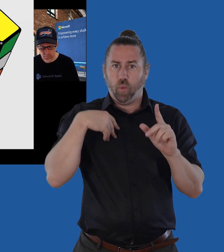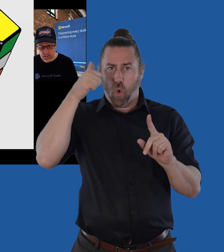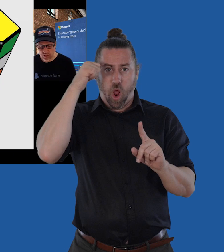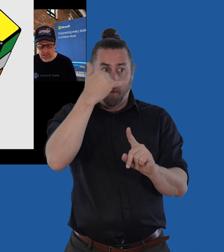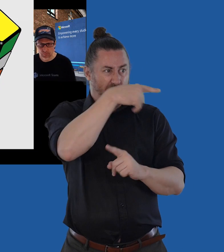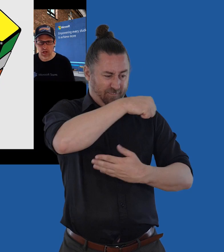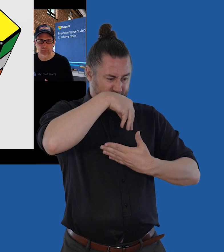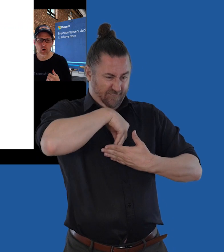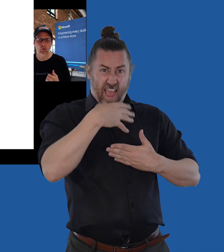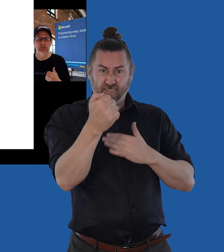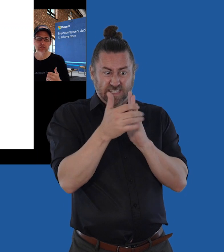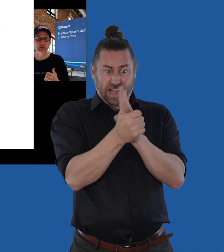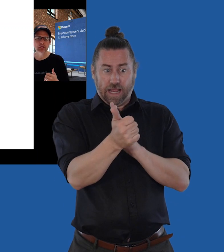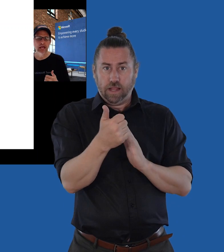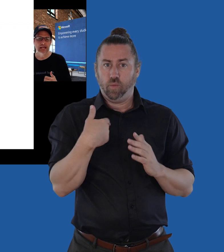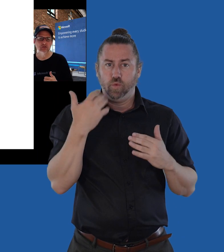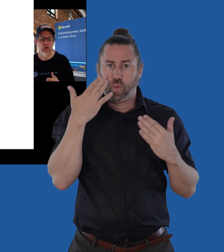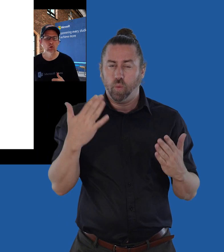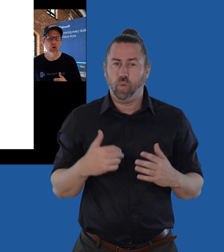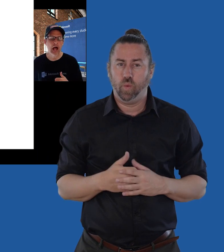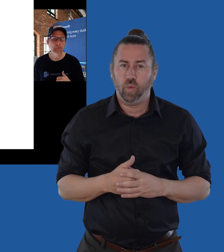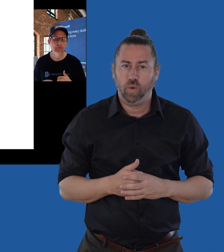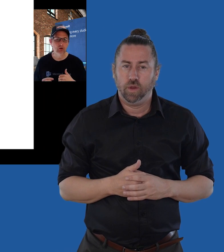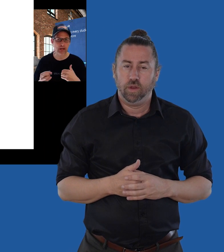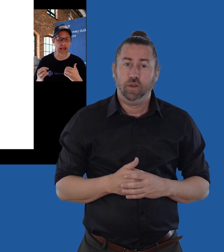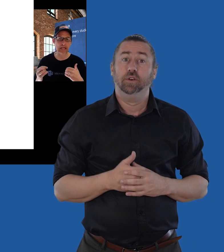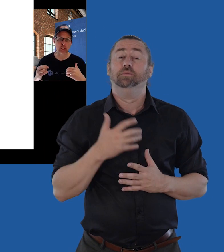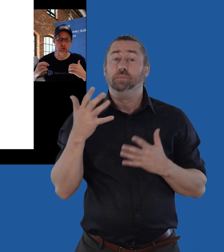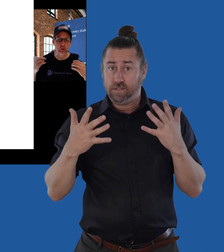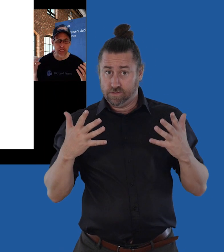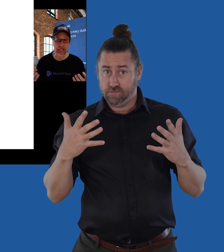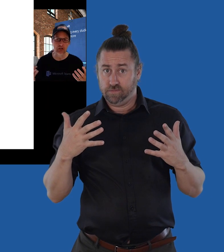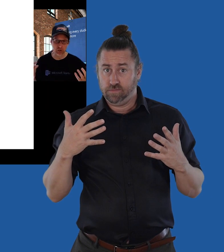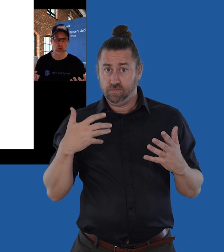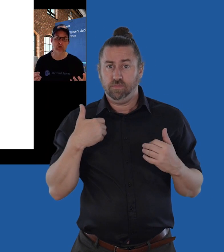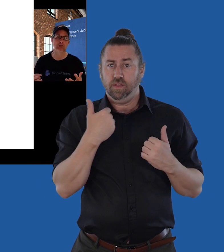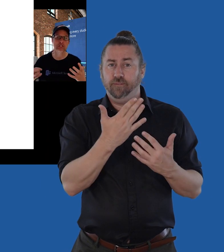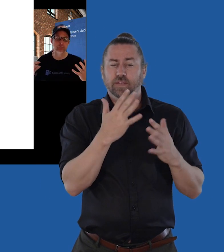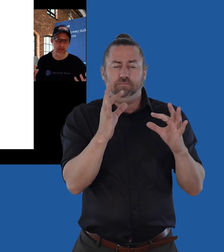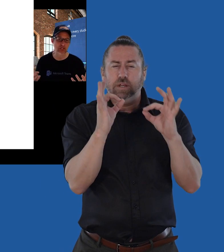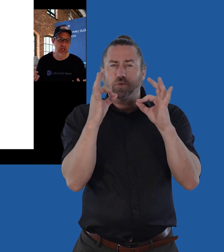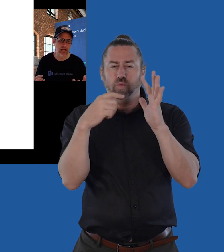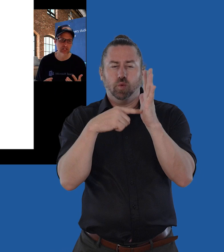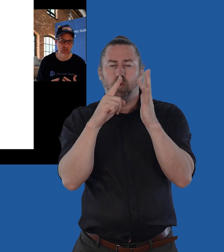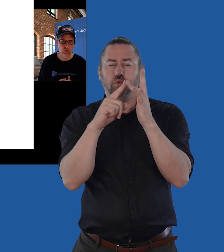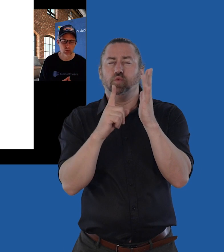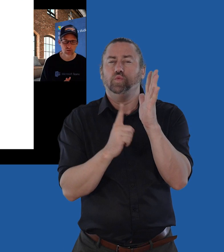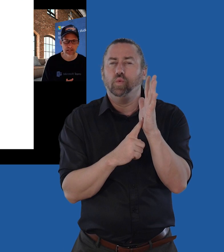So, sometimes what we do, is we would create unique tools, or specialized tools, right?